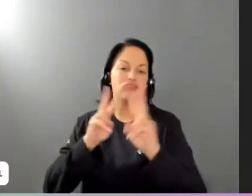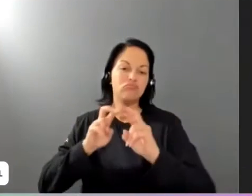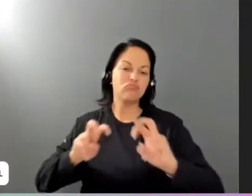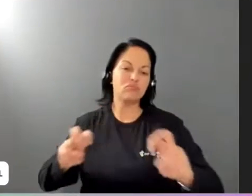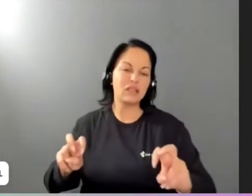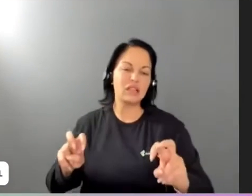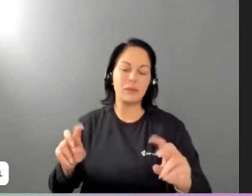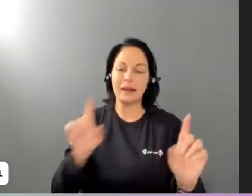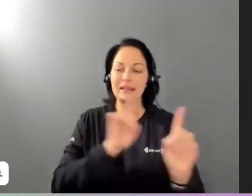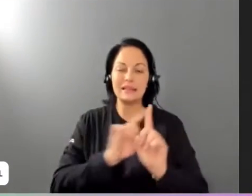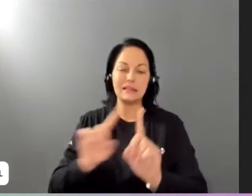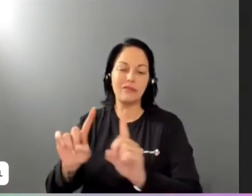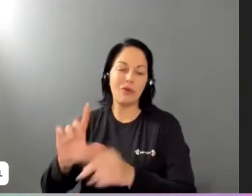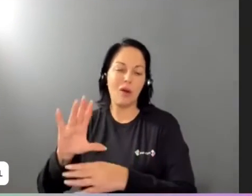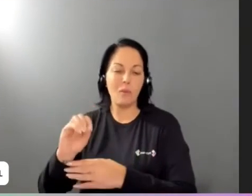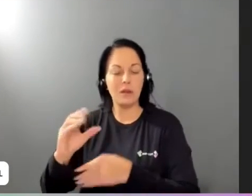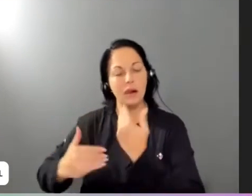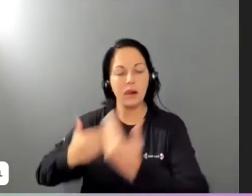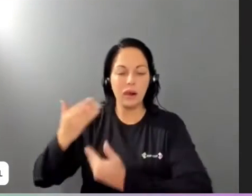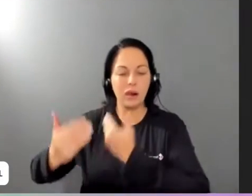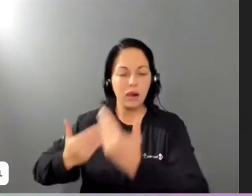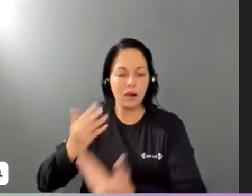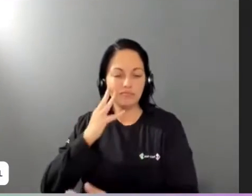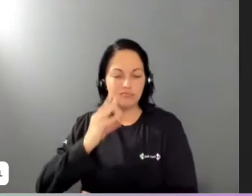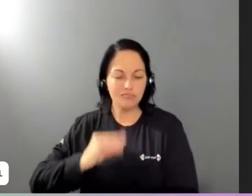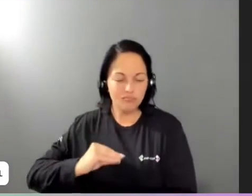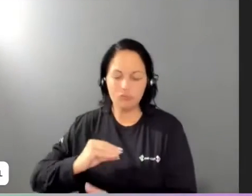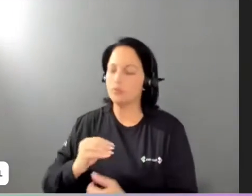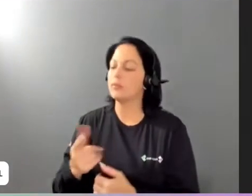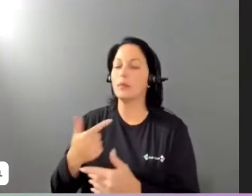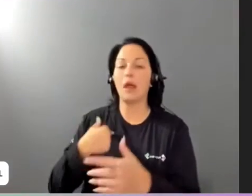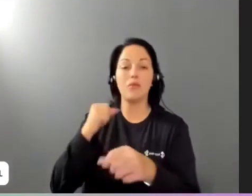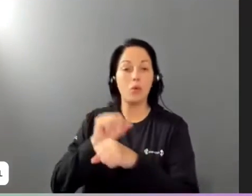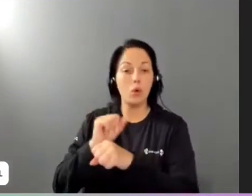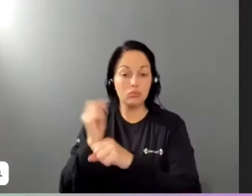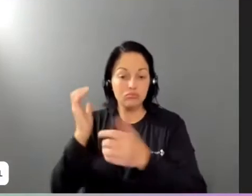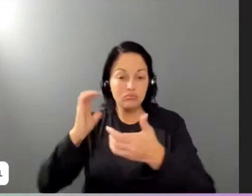benefits that I've seen and I've probably done dozens of these assessments, of different kinds organizations